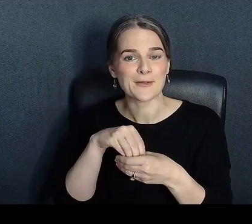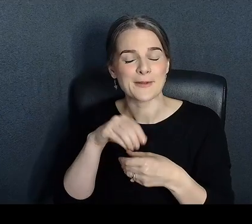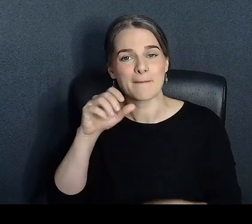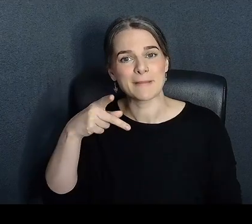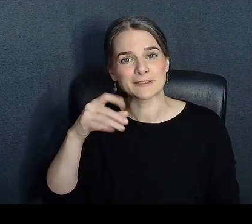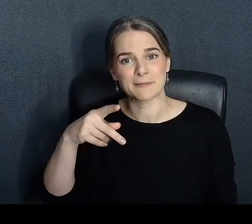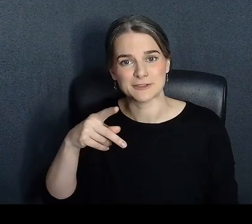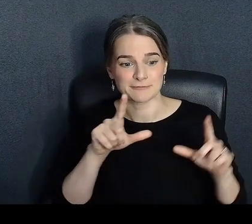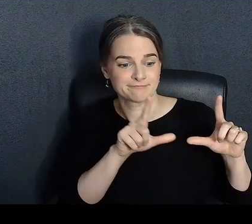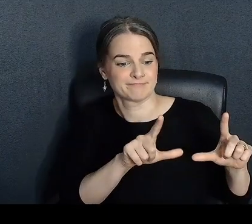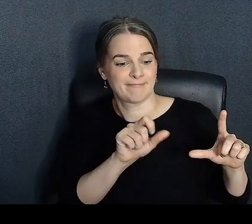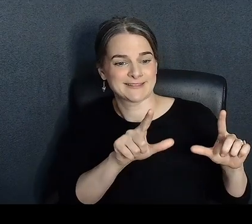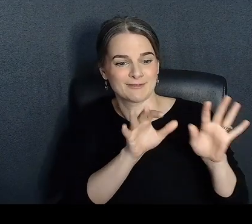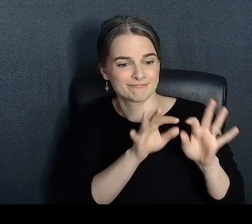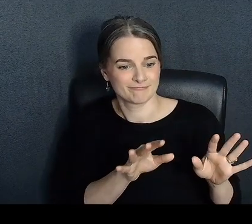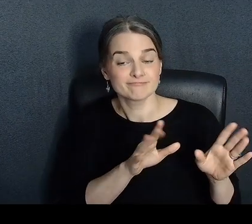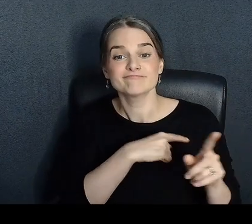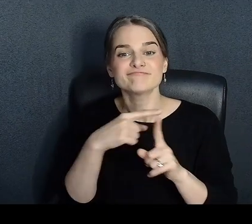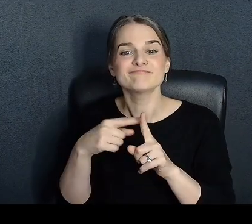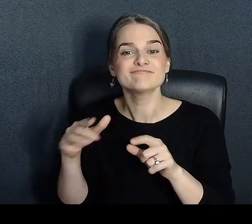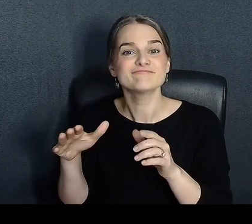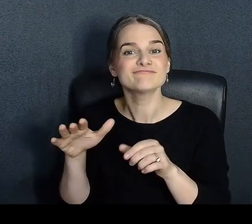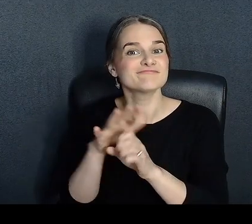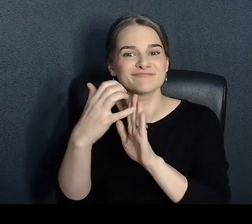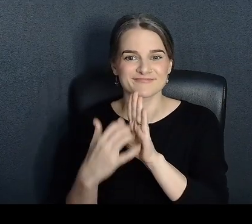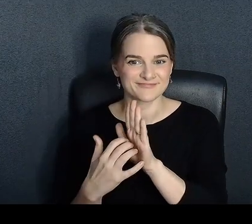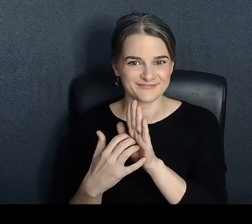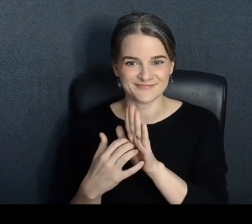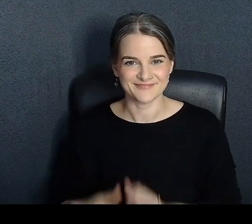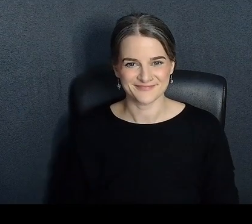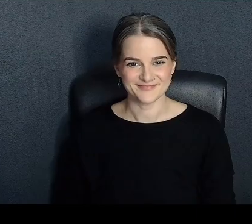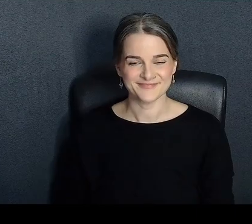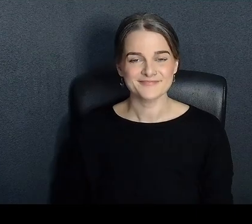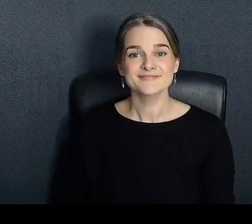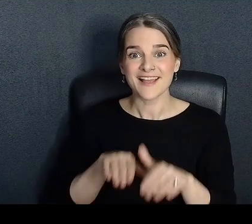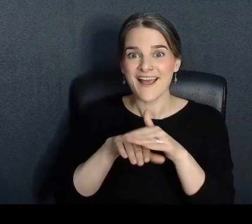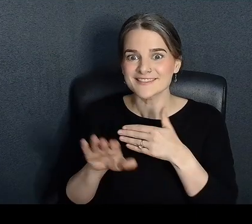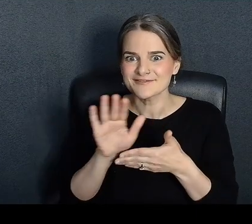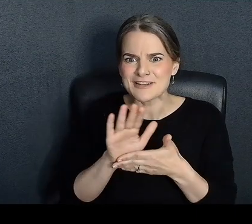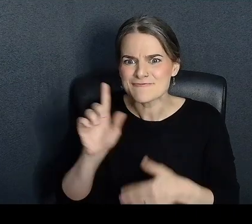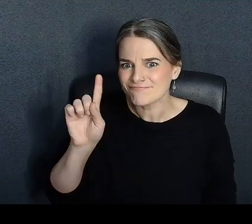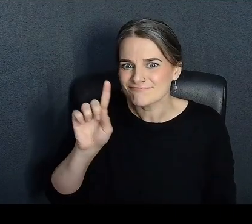Language translation, as well as a full transcript. You can access that video on our website